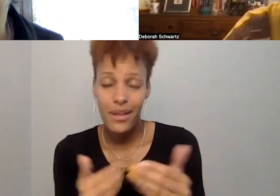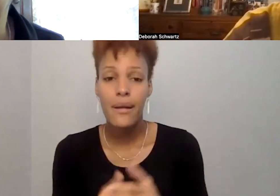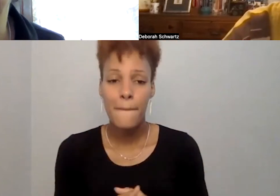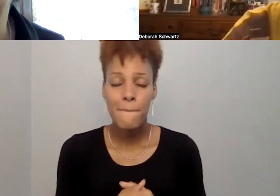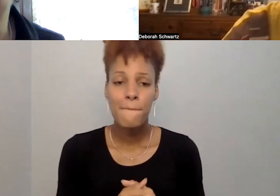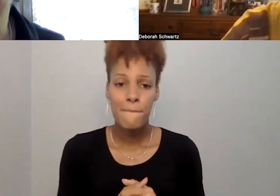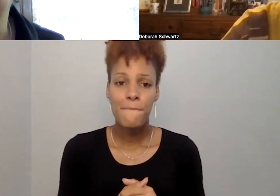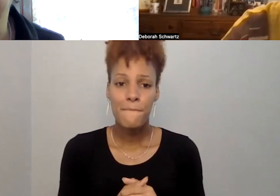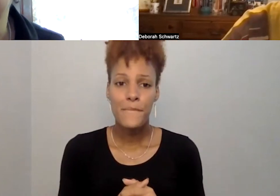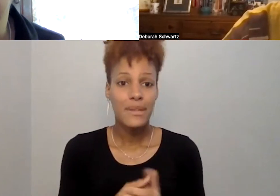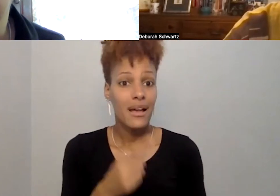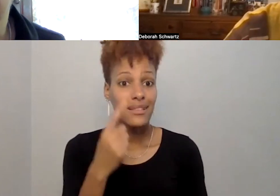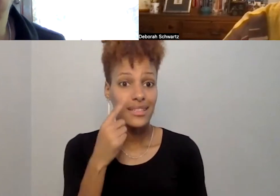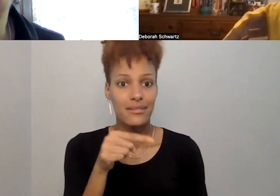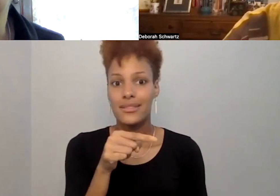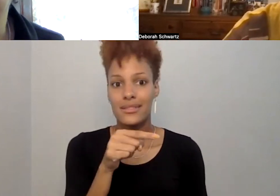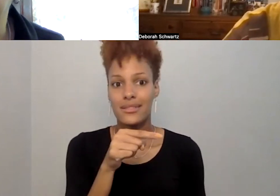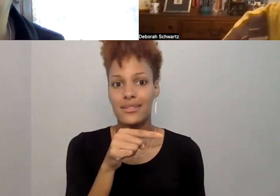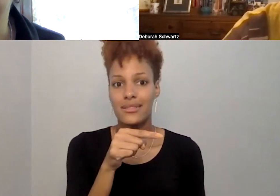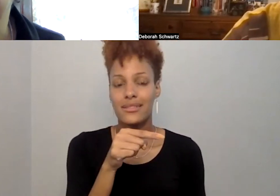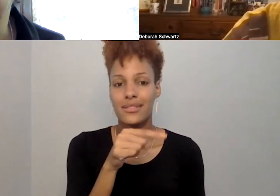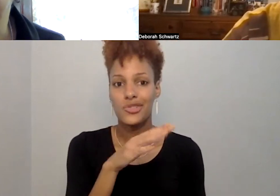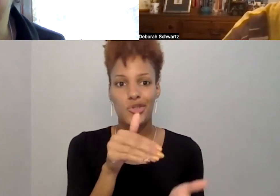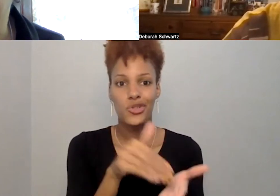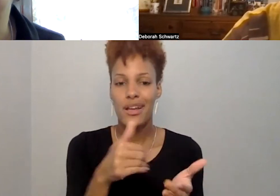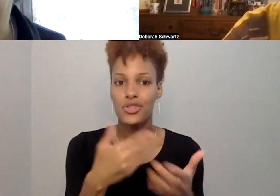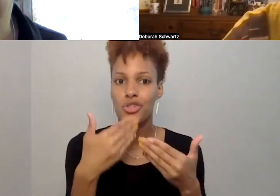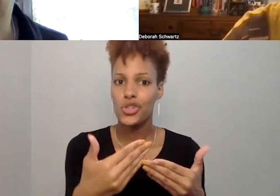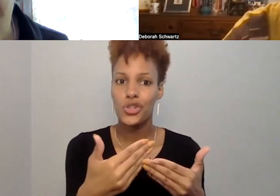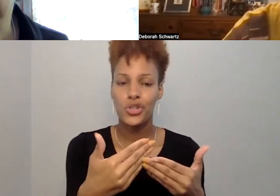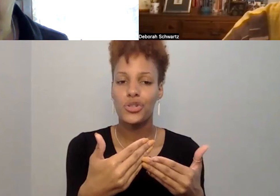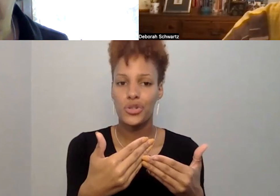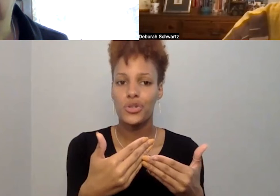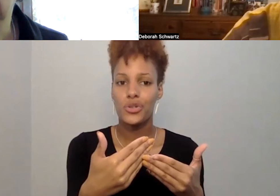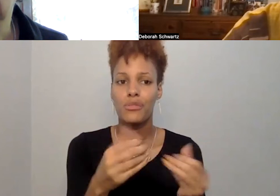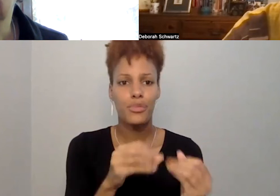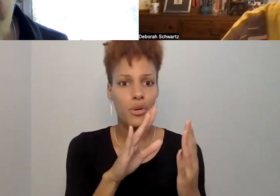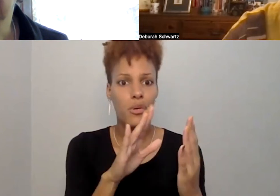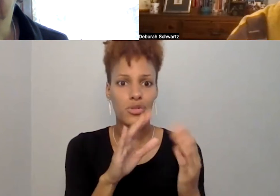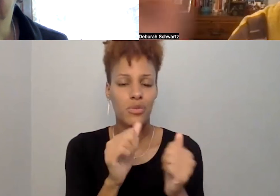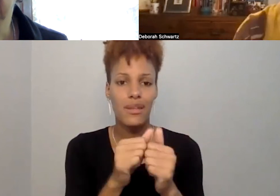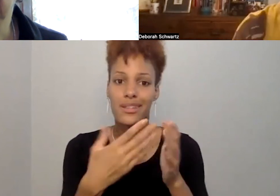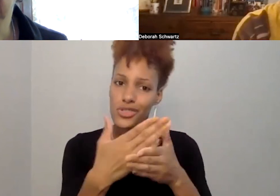good track record of figuring out ways of doing that without any objects at all. That's great,